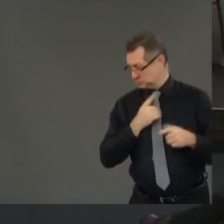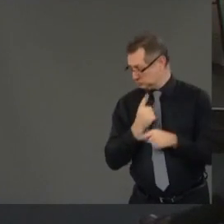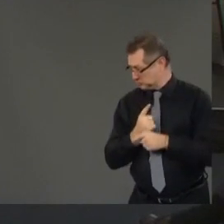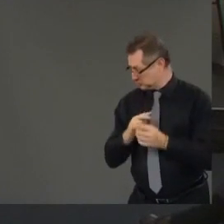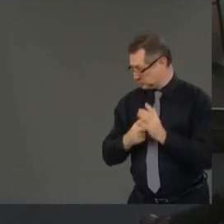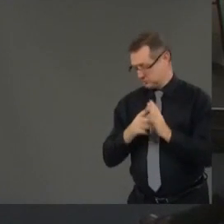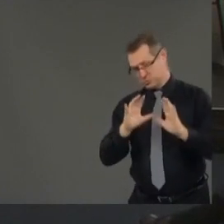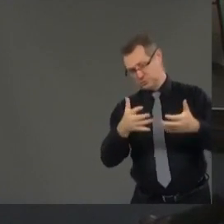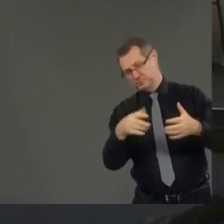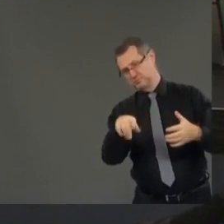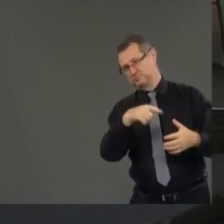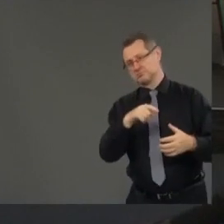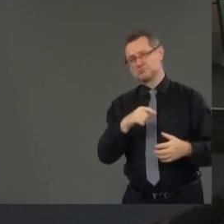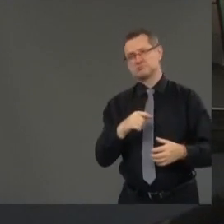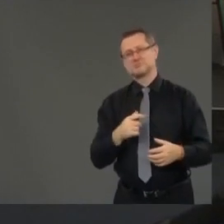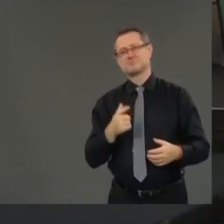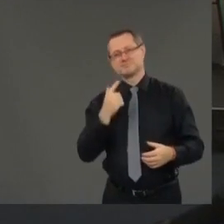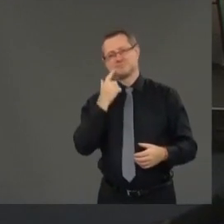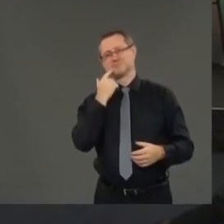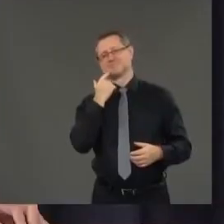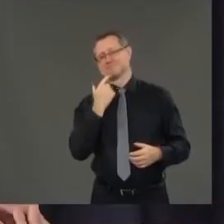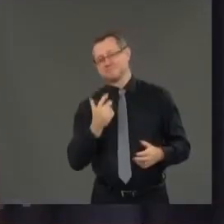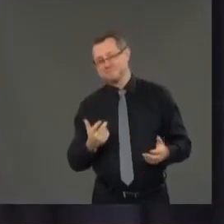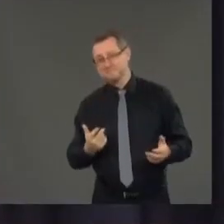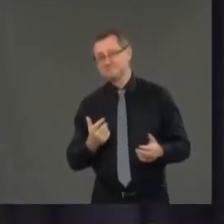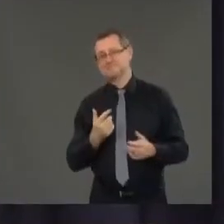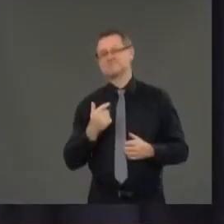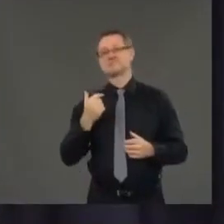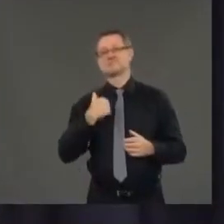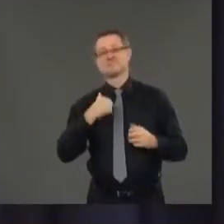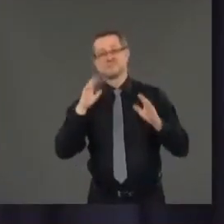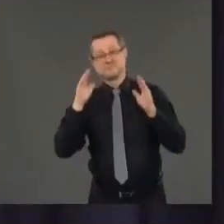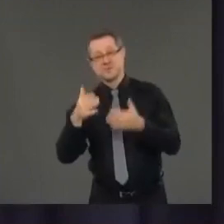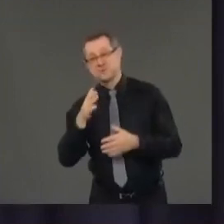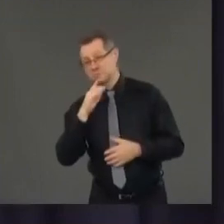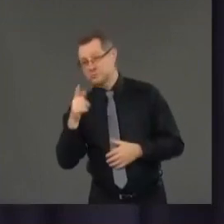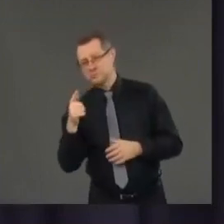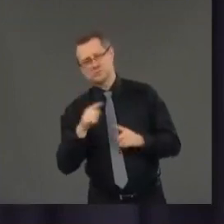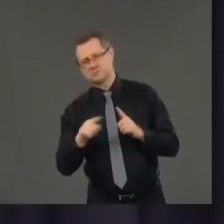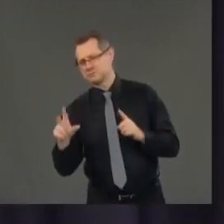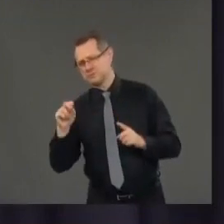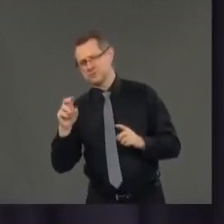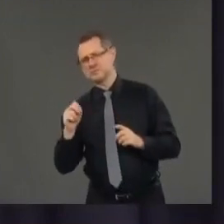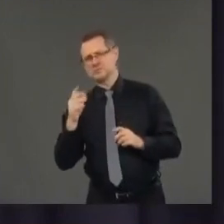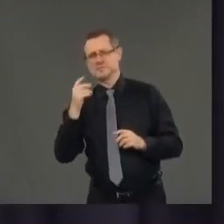I'M LIKE A 21 TO 30 IN TERMS OF ORIENTATION, YOU KNOW.